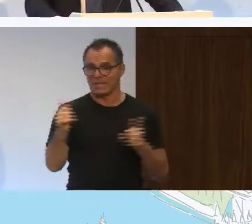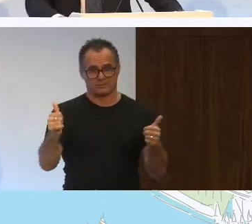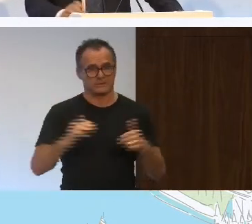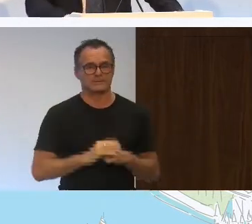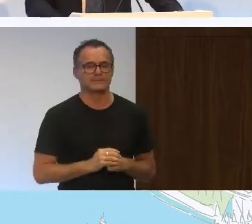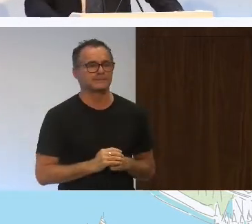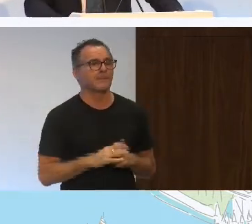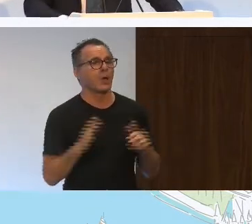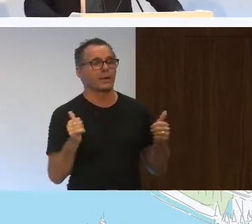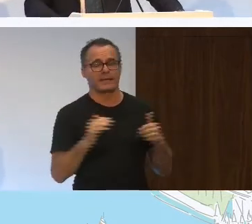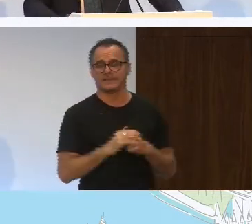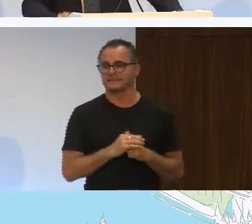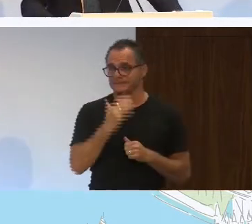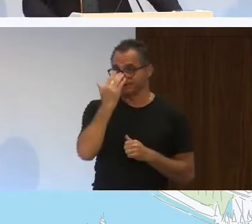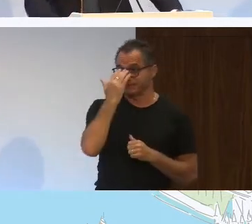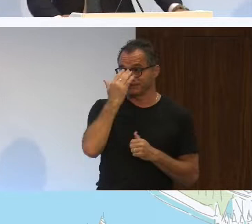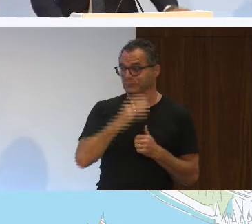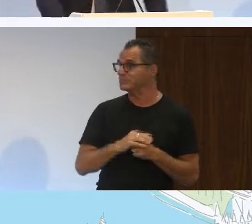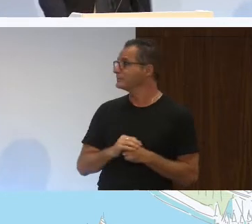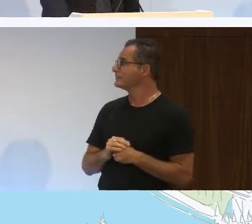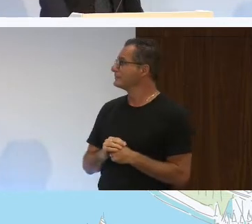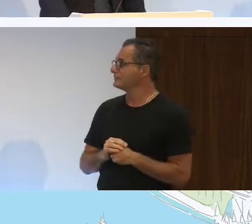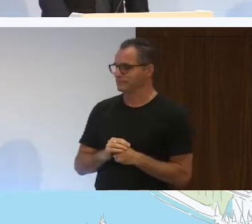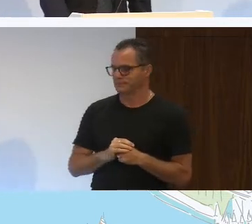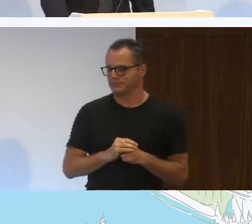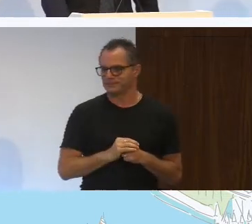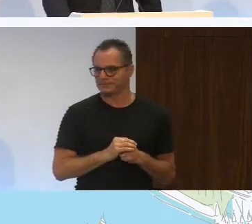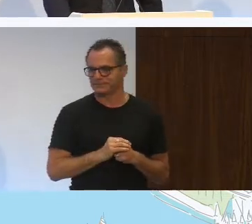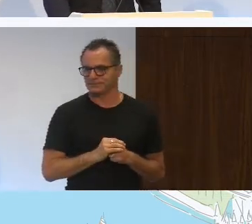Right? So I'm going to be here maybe. So vestibular migraine.